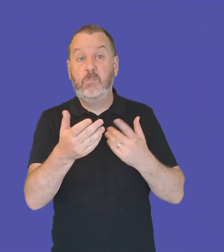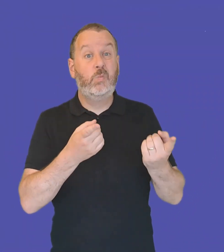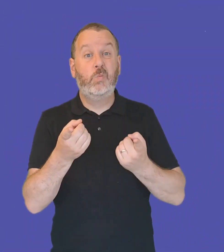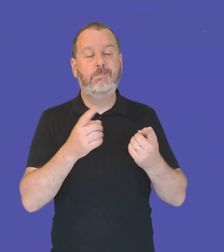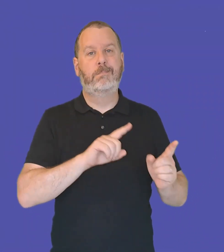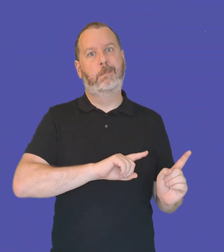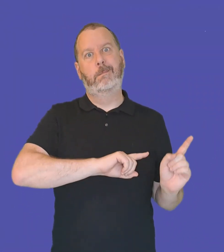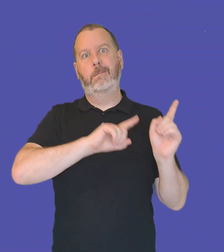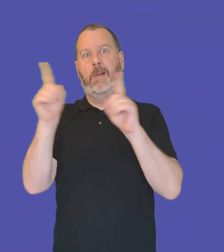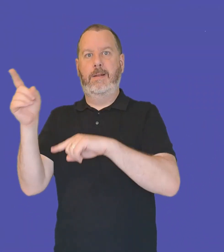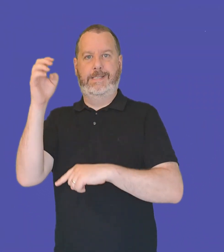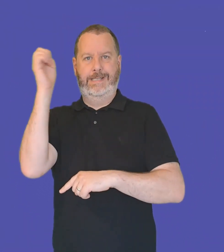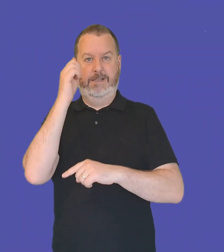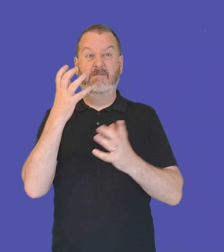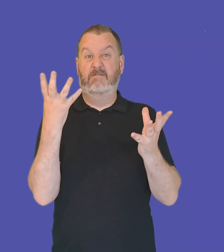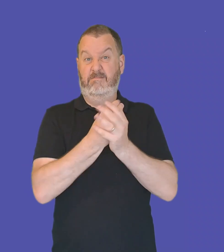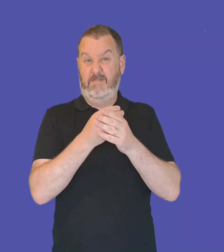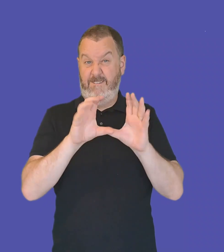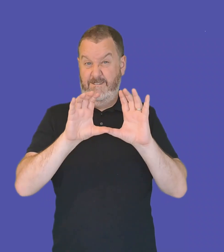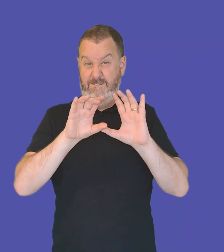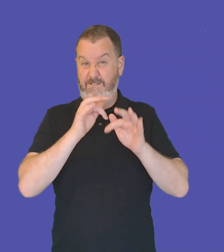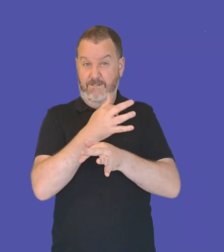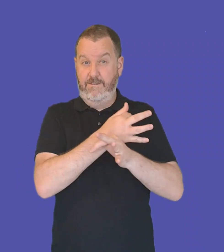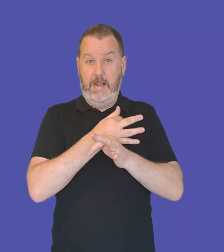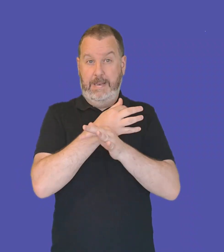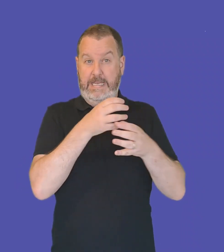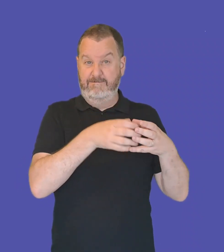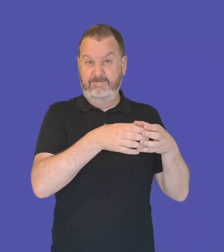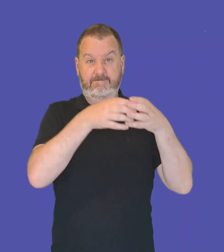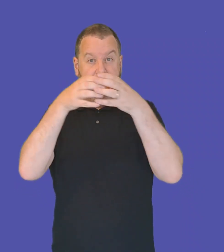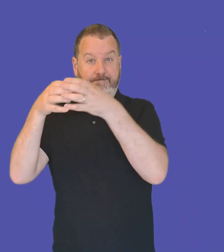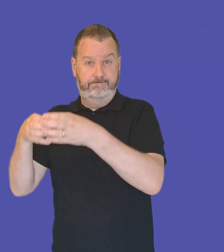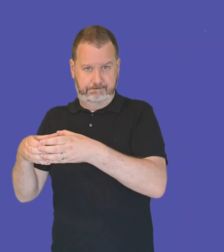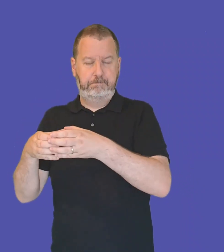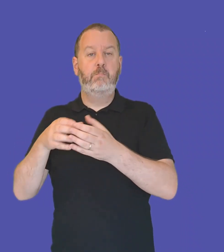After leaving the department, John returned to England with his family.